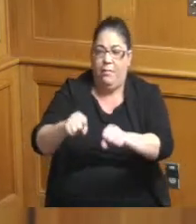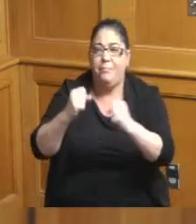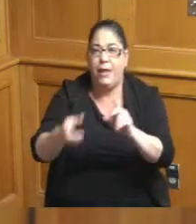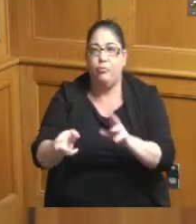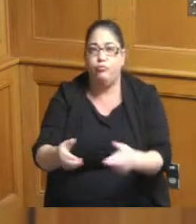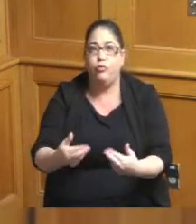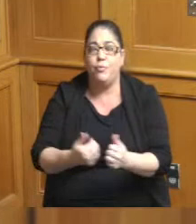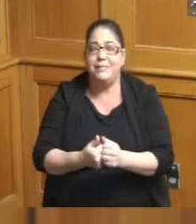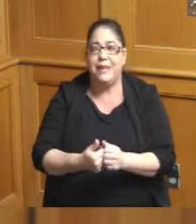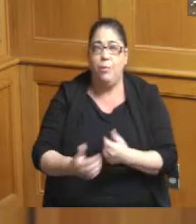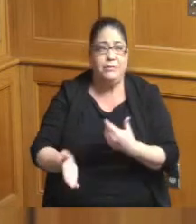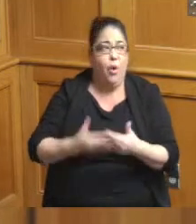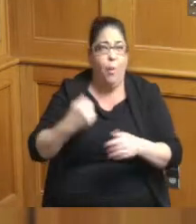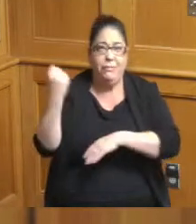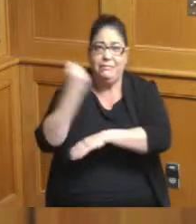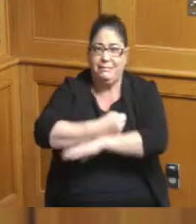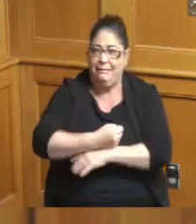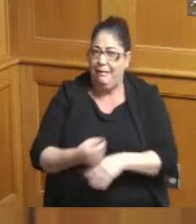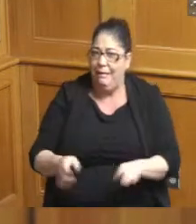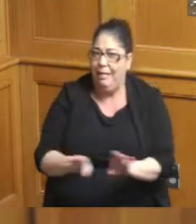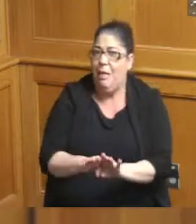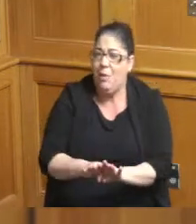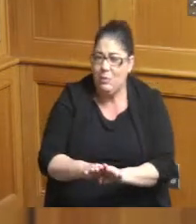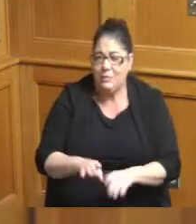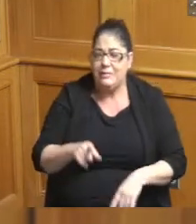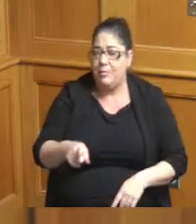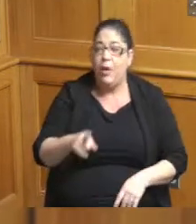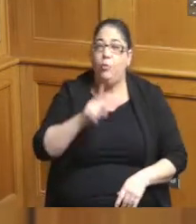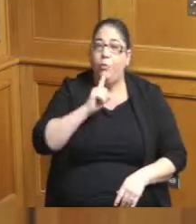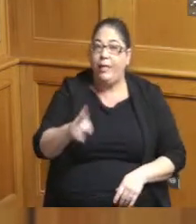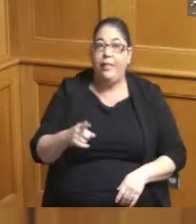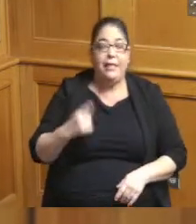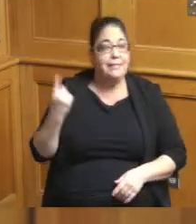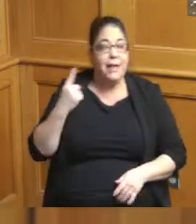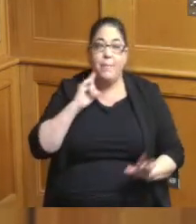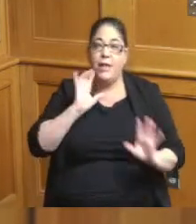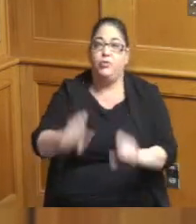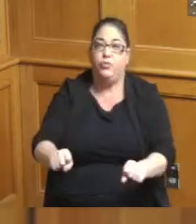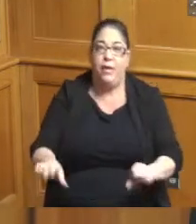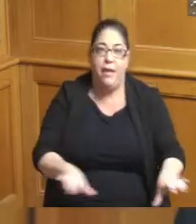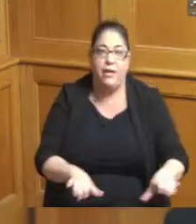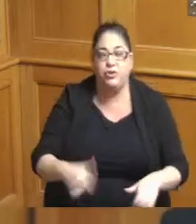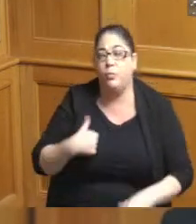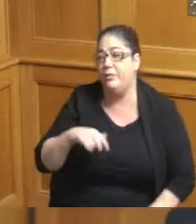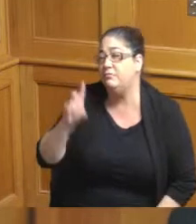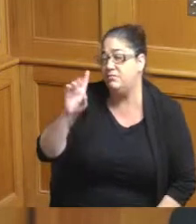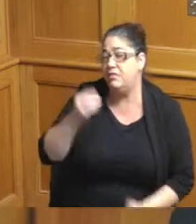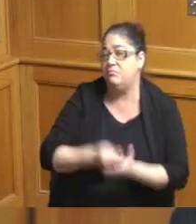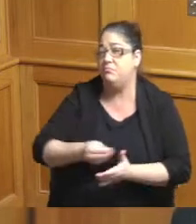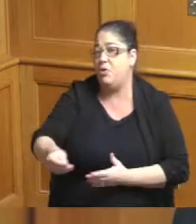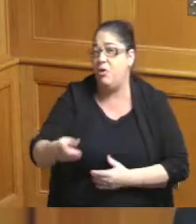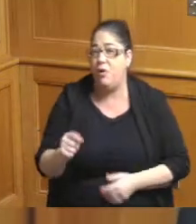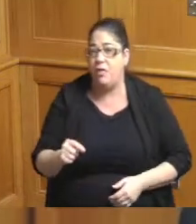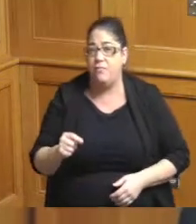and somebody had to take action and that's what we did so you know I'm not I'm not in a position